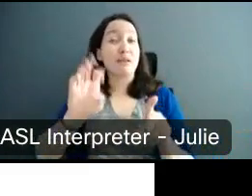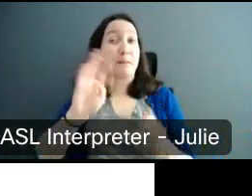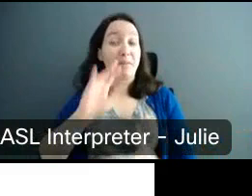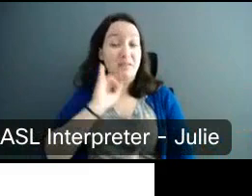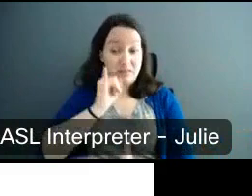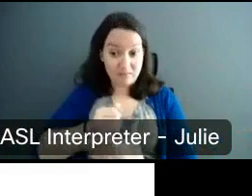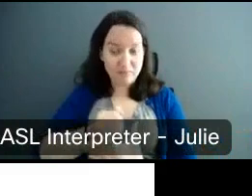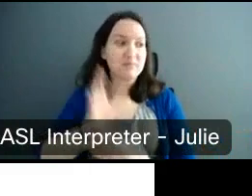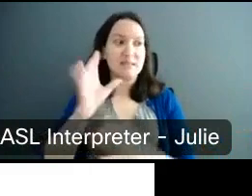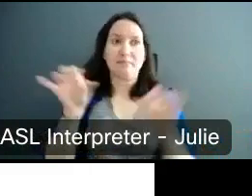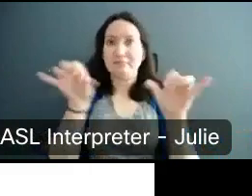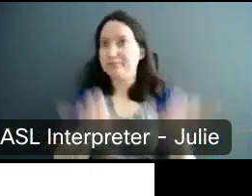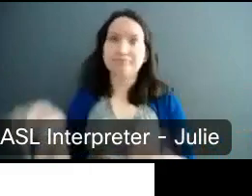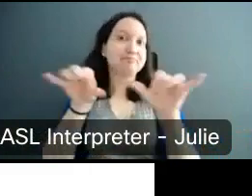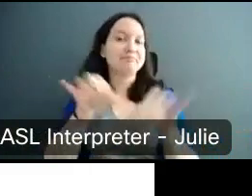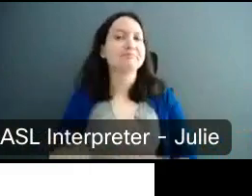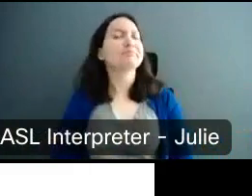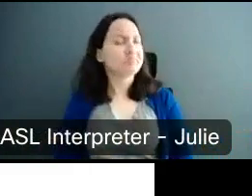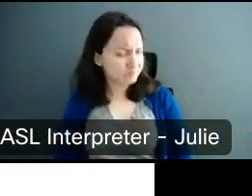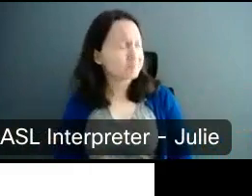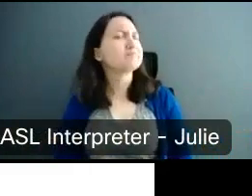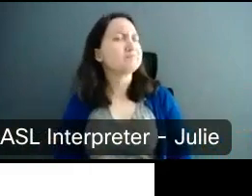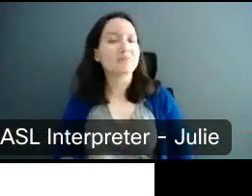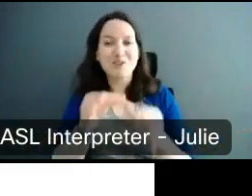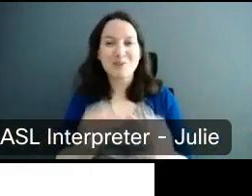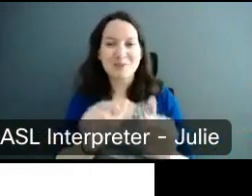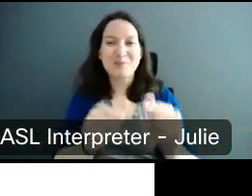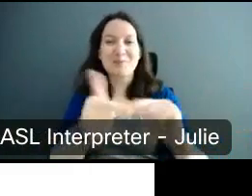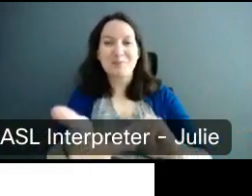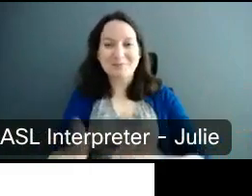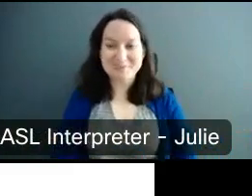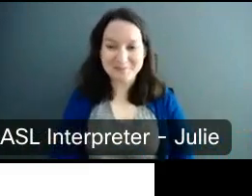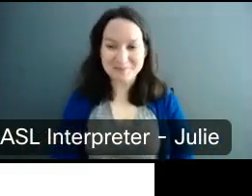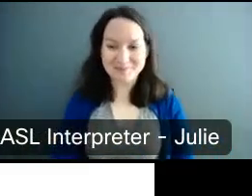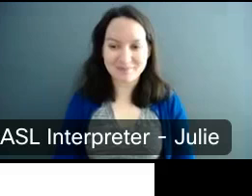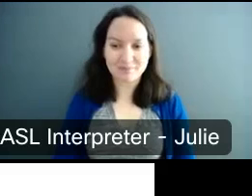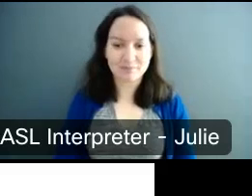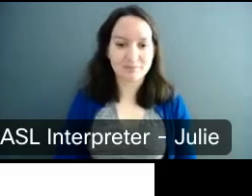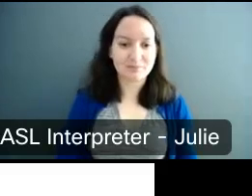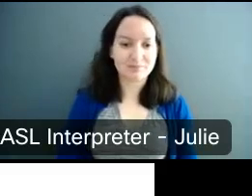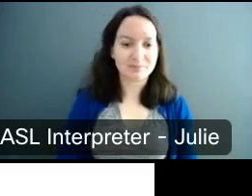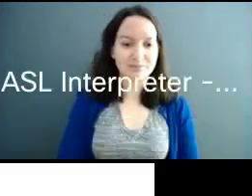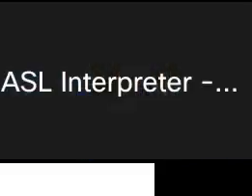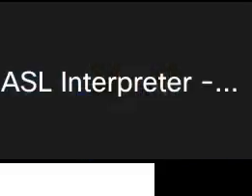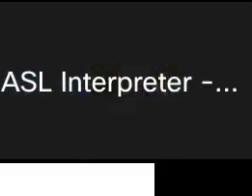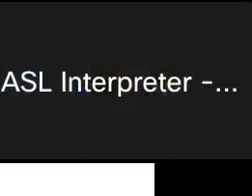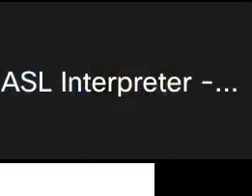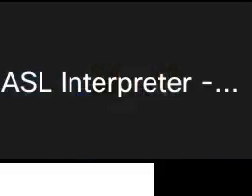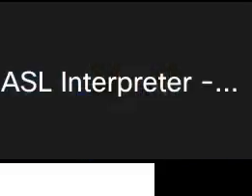So, I agree, you know, the well funded studies and academic settings get about 5% relative. relative